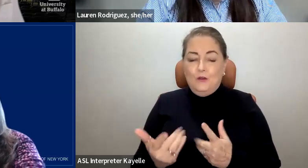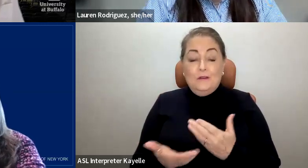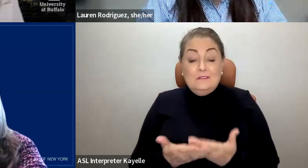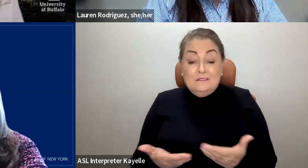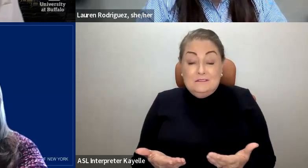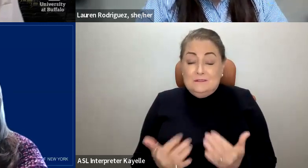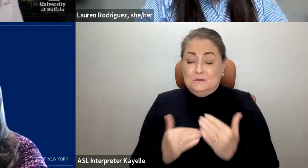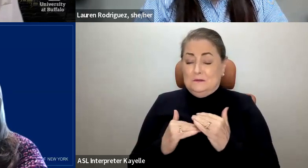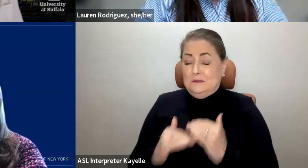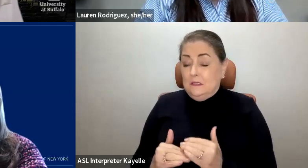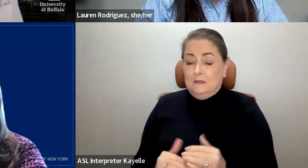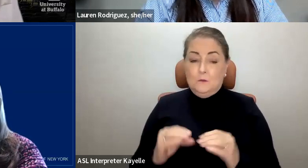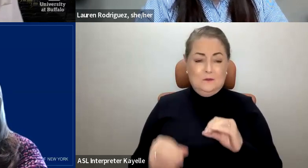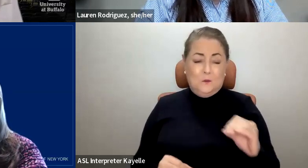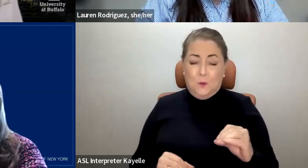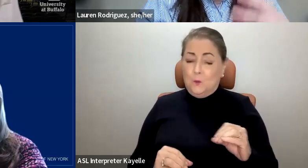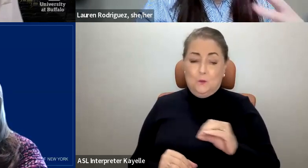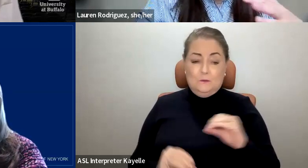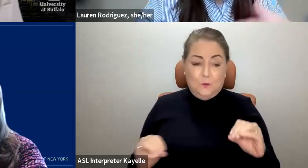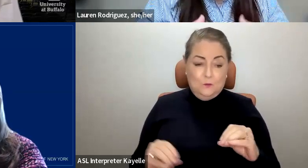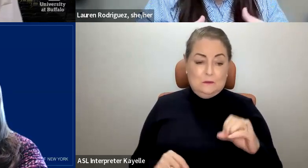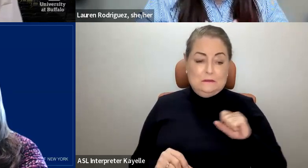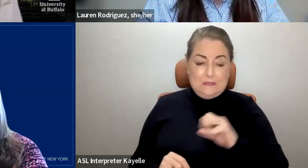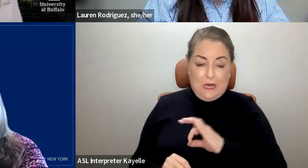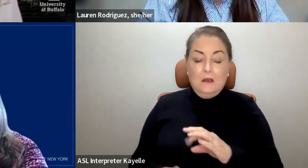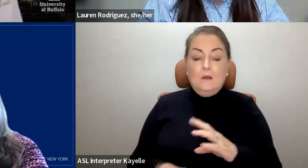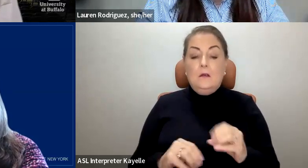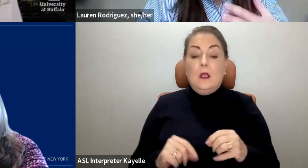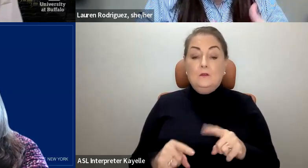staffing. This was also for context during a time around